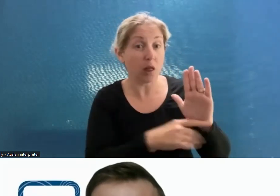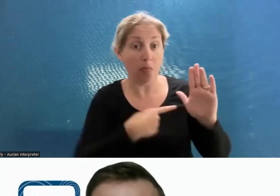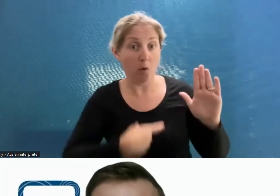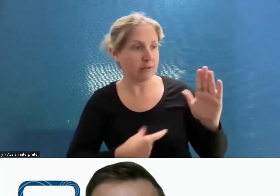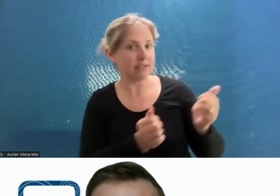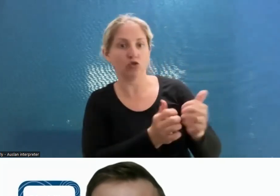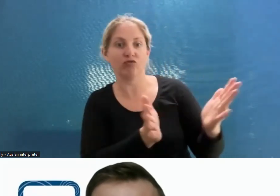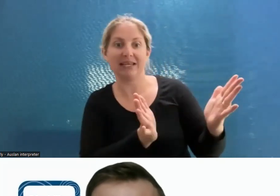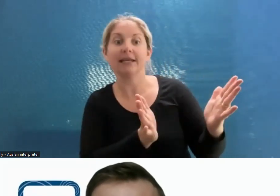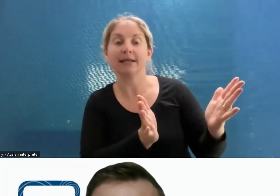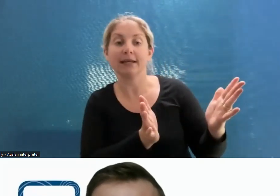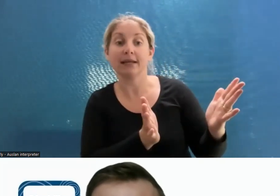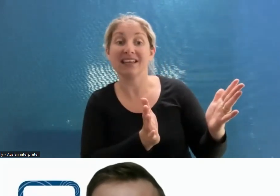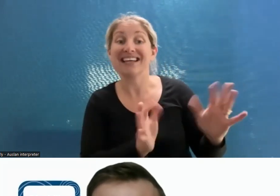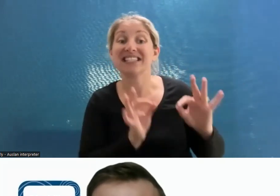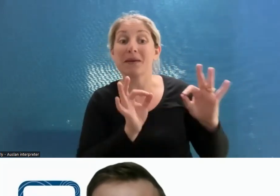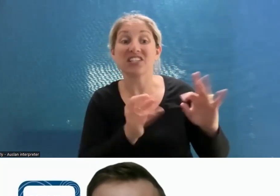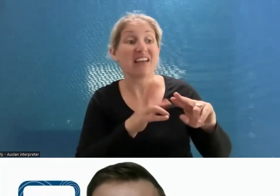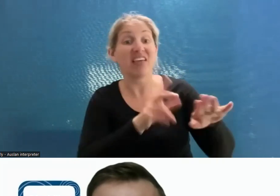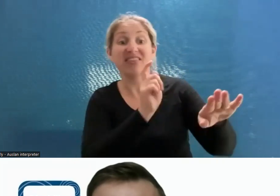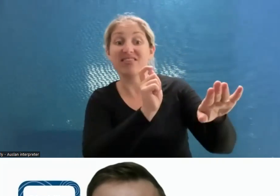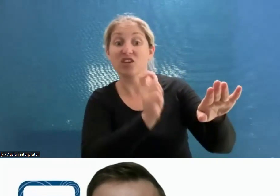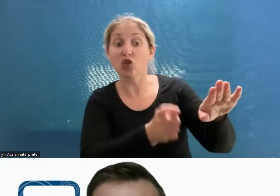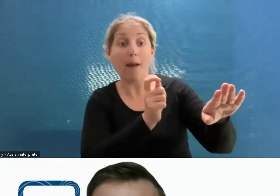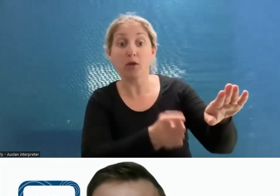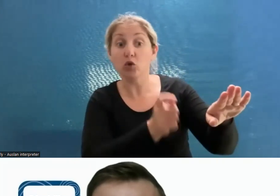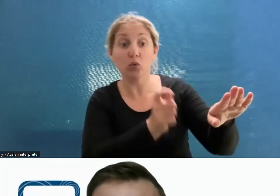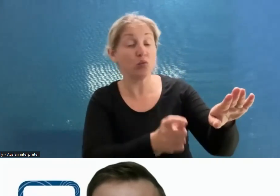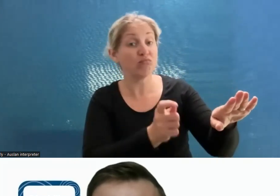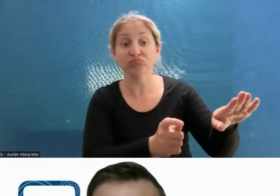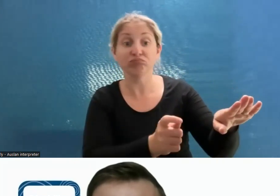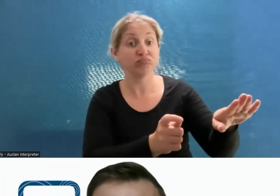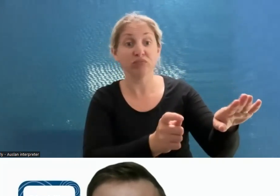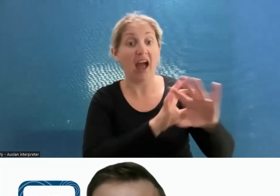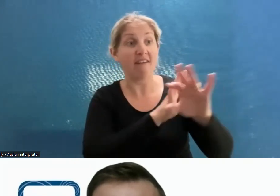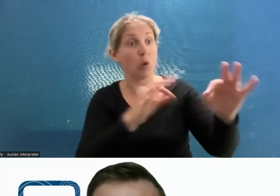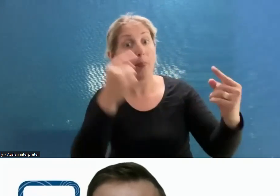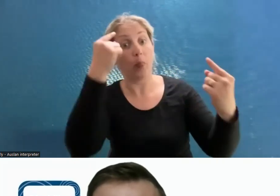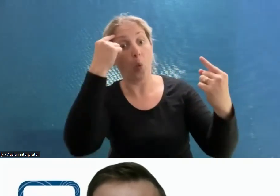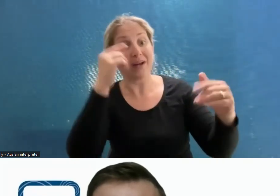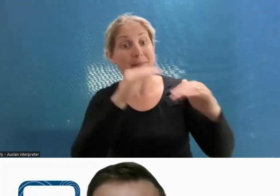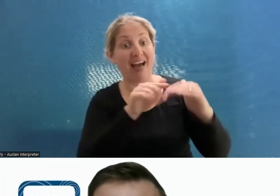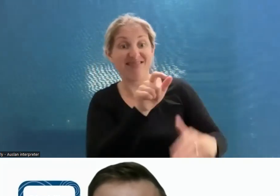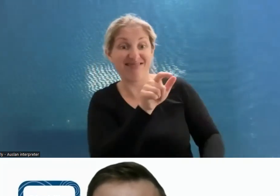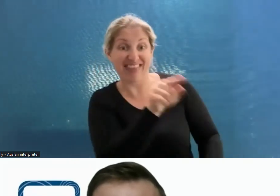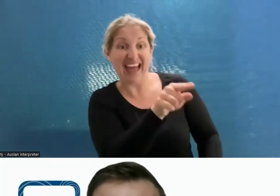Especially in cases where the tribunal may not have considered that legal question before,